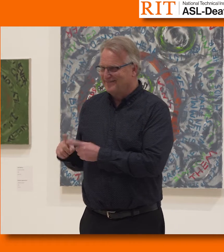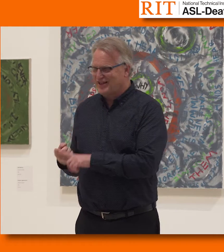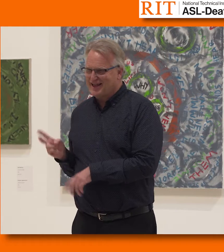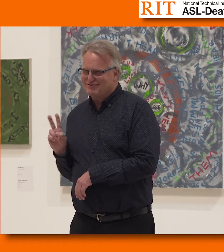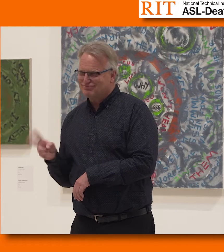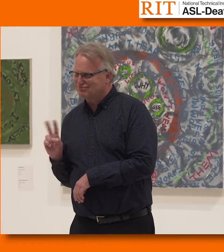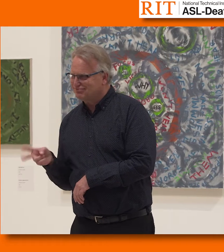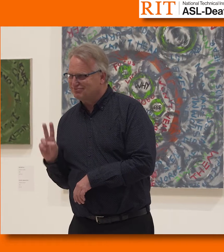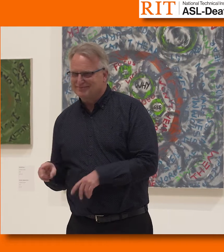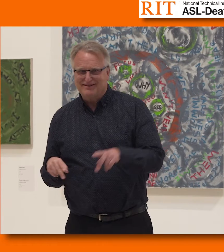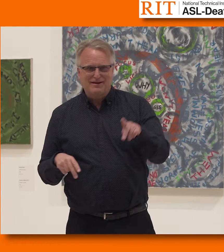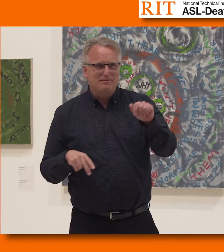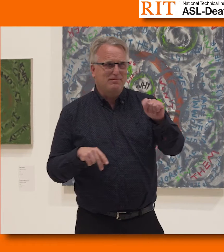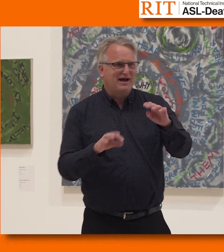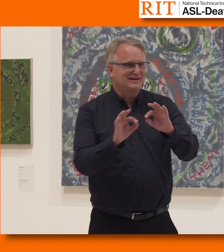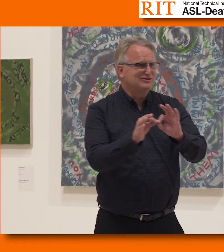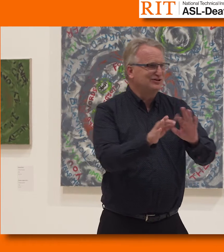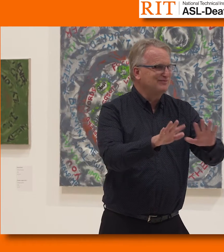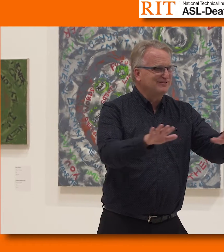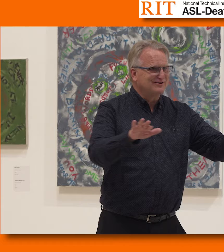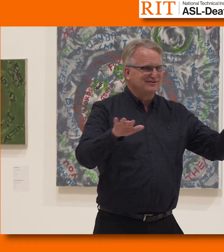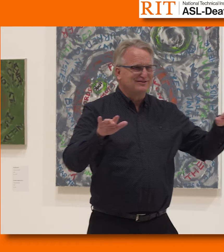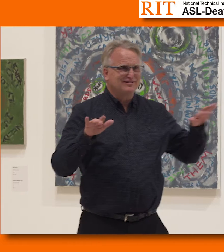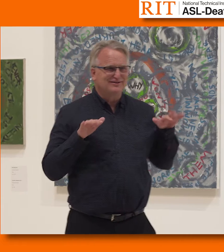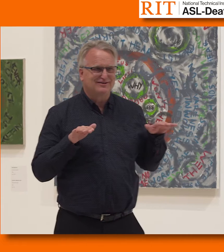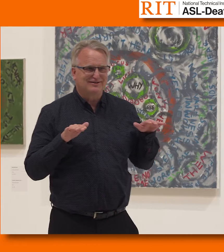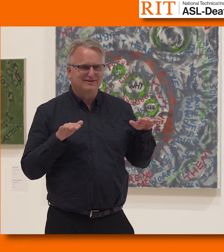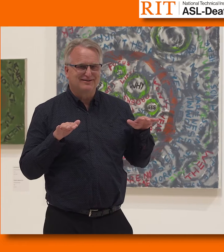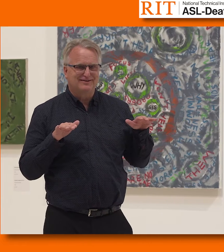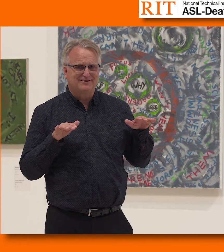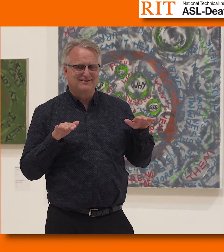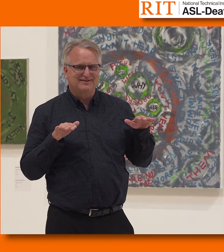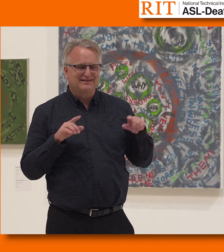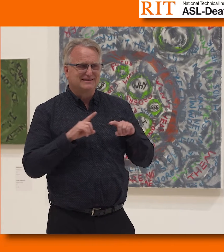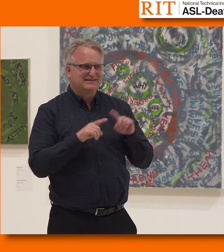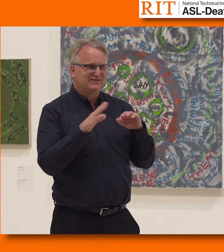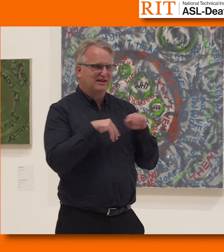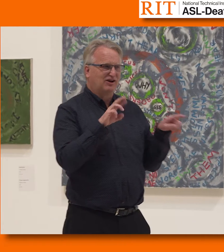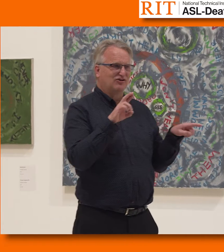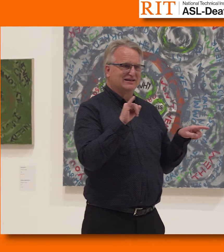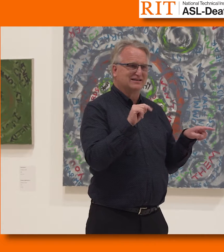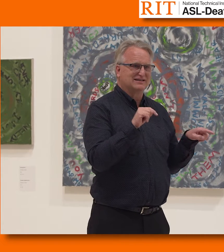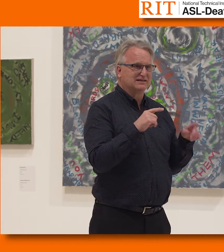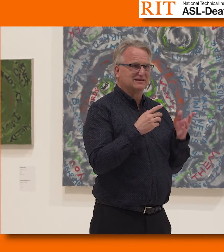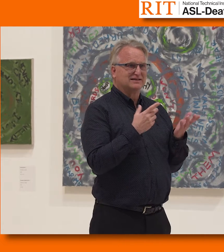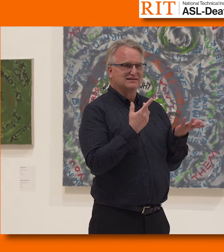And it was so nice that I had Judy there as a friend, and I had Pat as my interpreter. That was a nice setup.